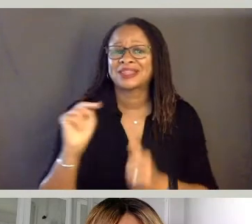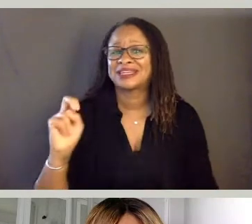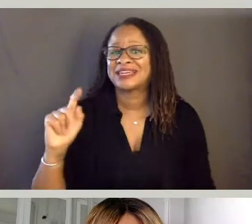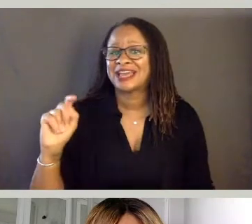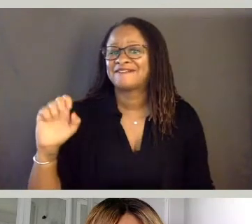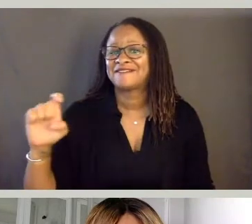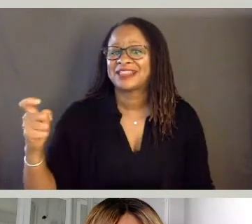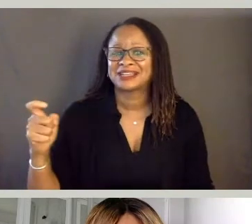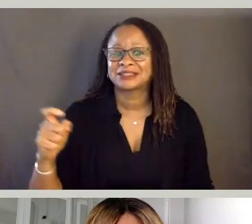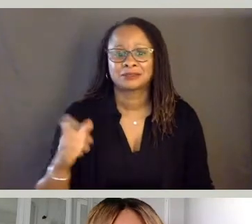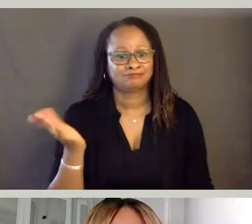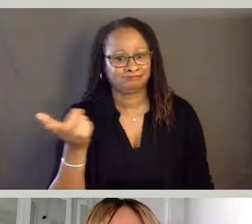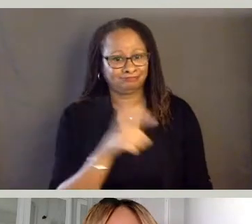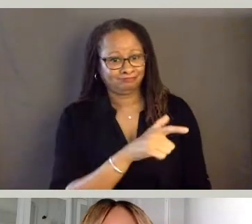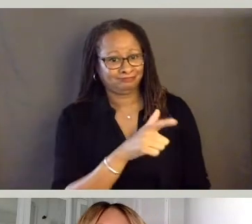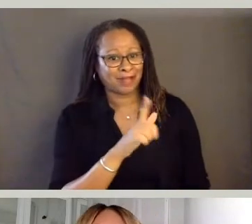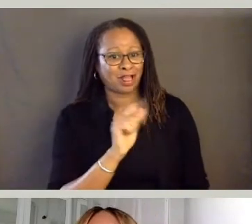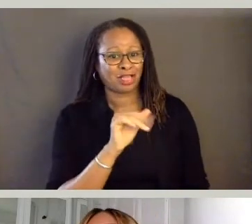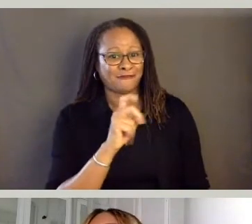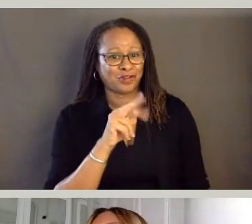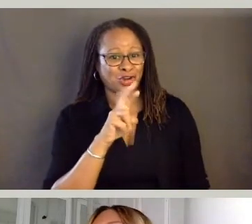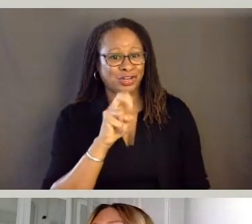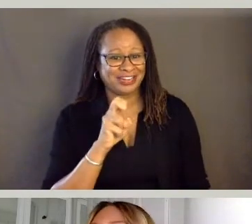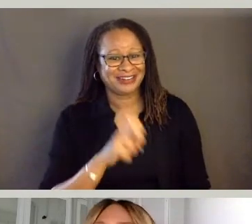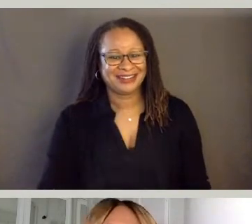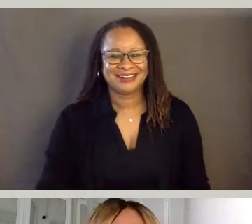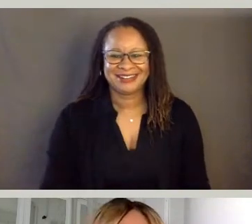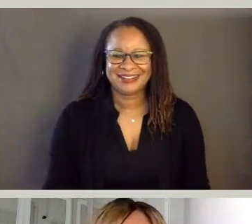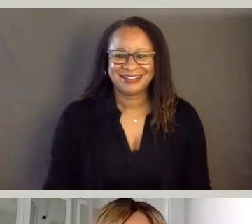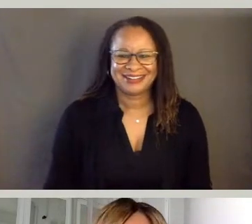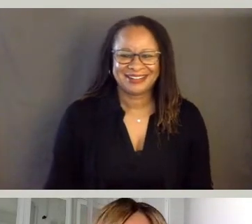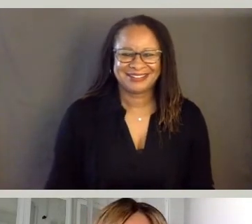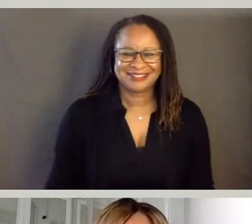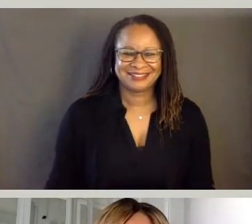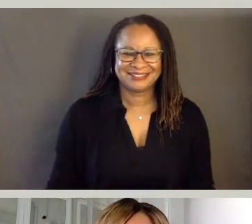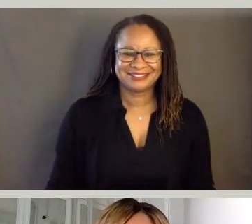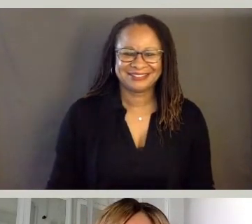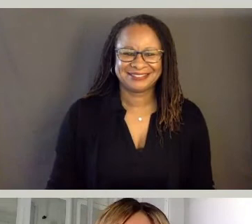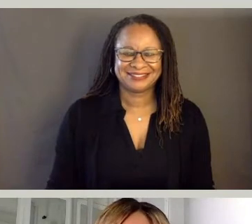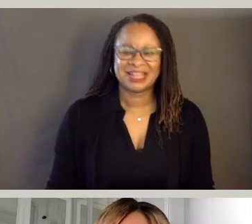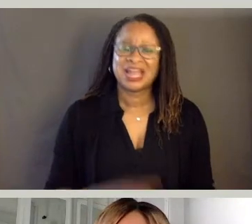Why don't you take that, Laverne? It's always hard to say.